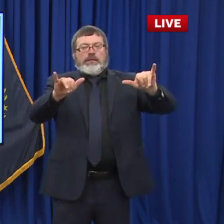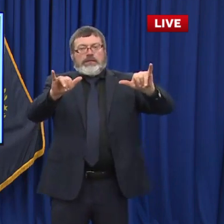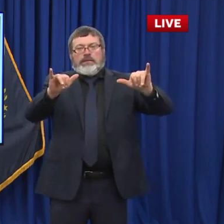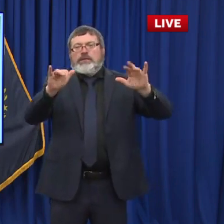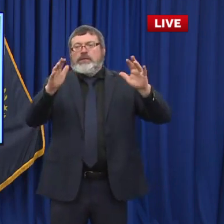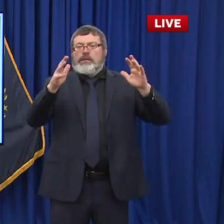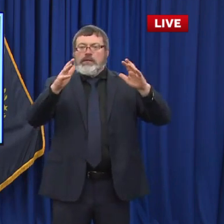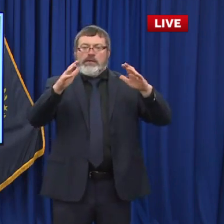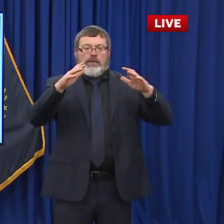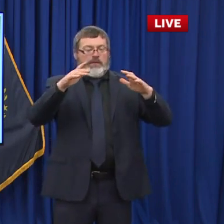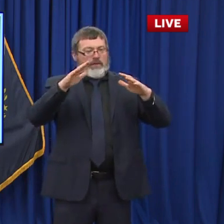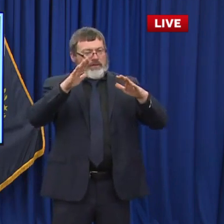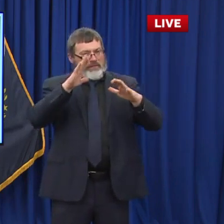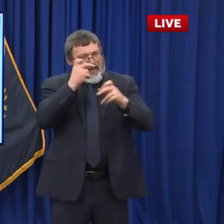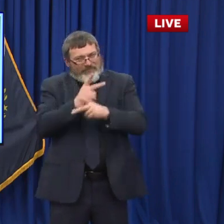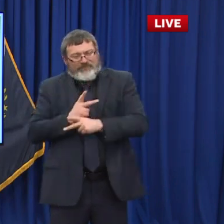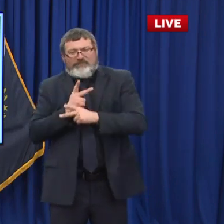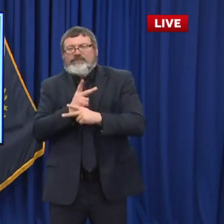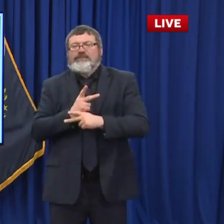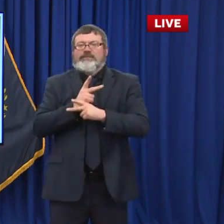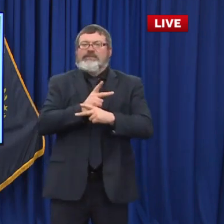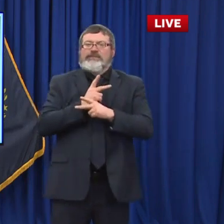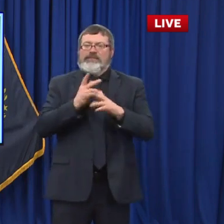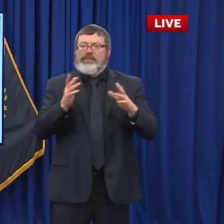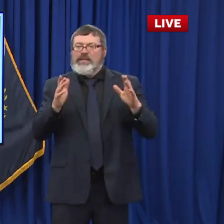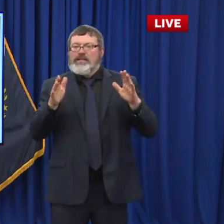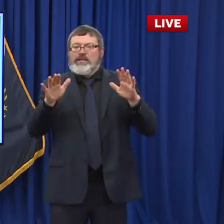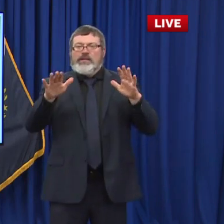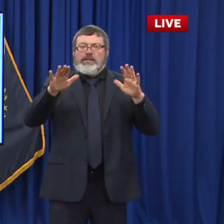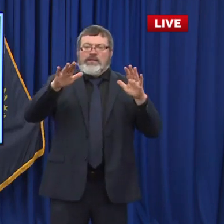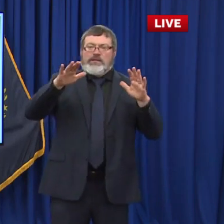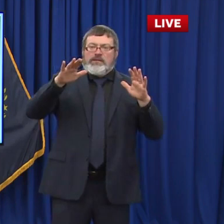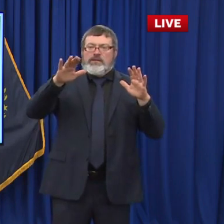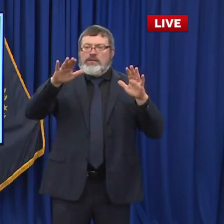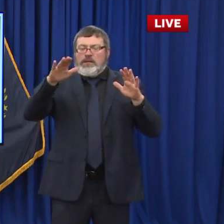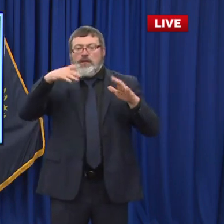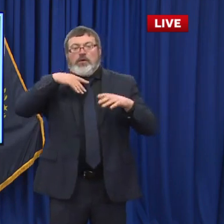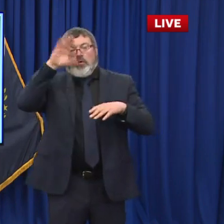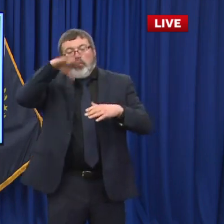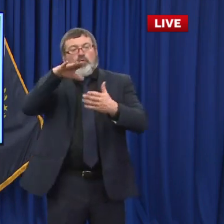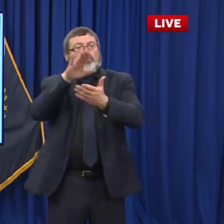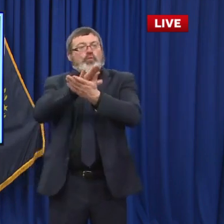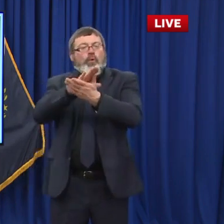WE ARE ASKING FOLKS TO TAKE A LOT OF THE PRECAUTIONS WE HAVE PUT INTO PLACE.